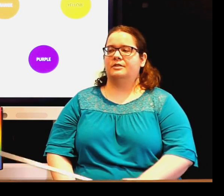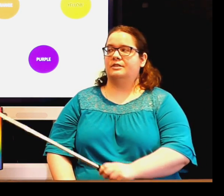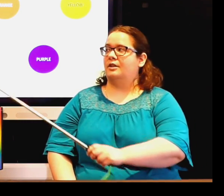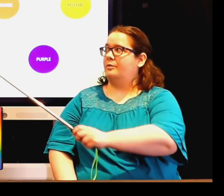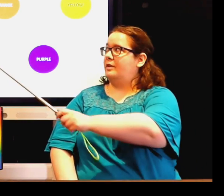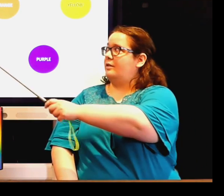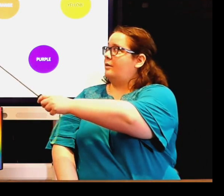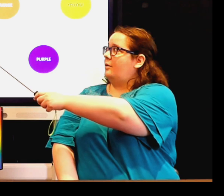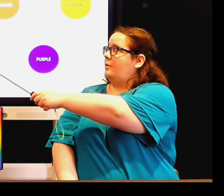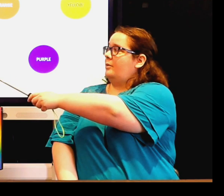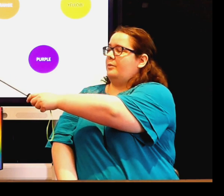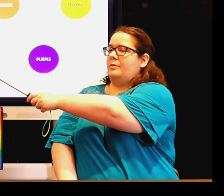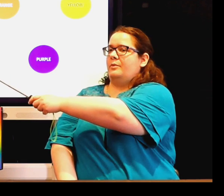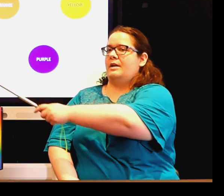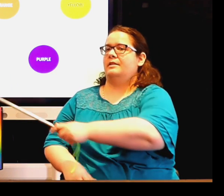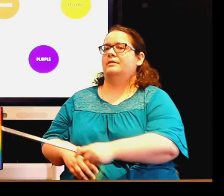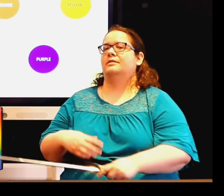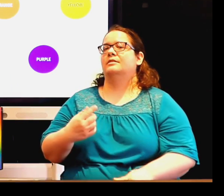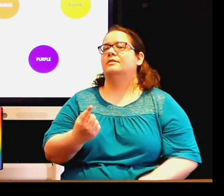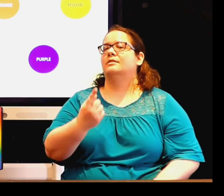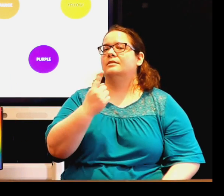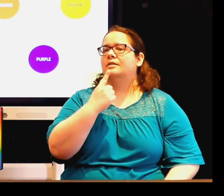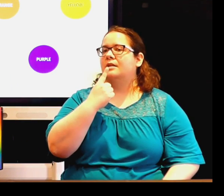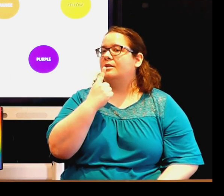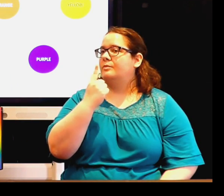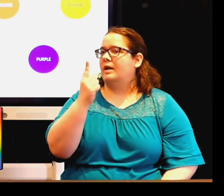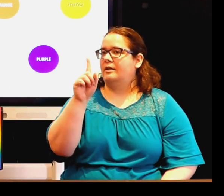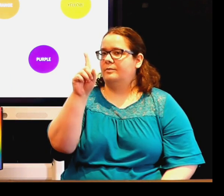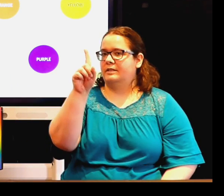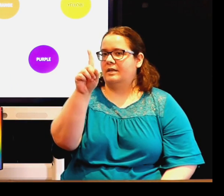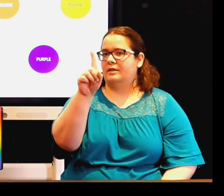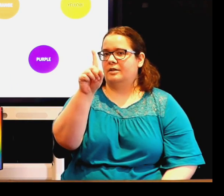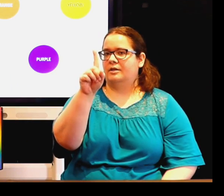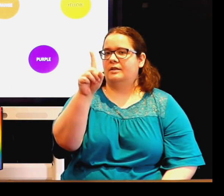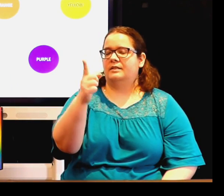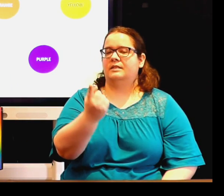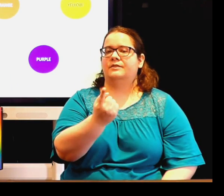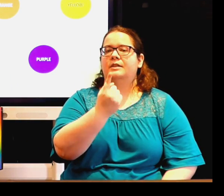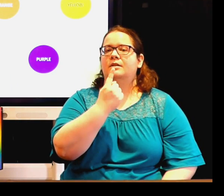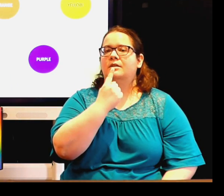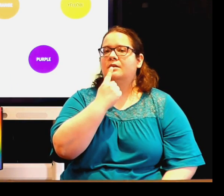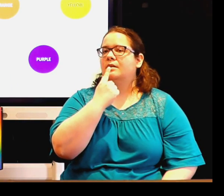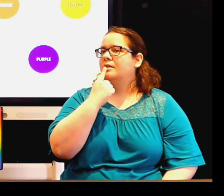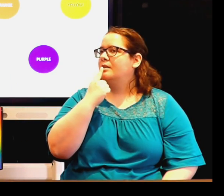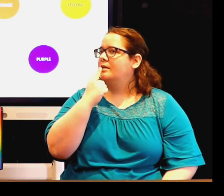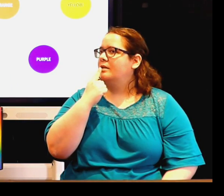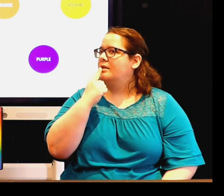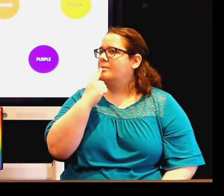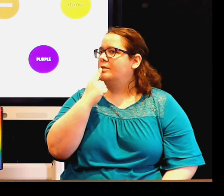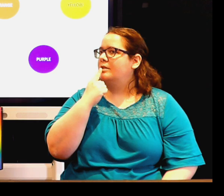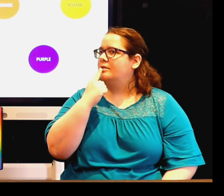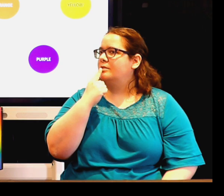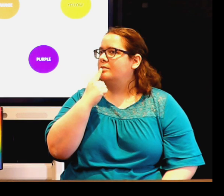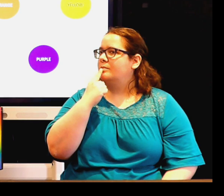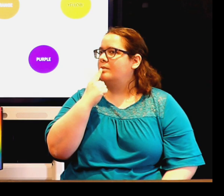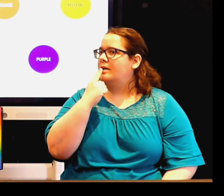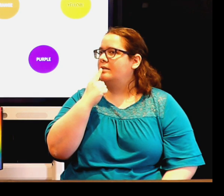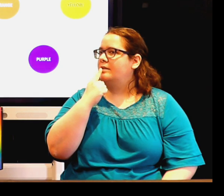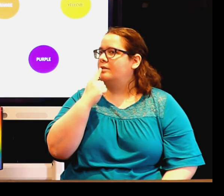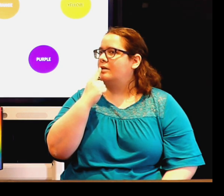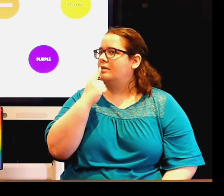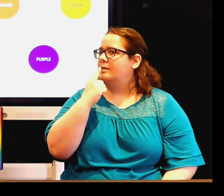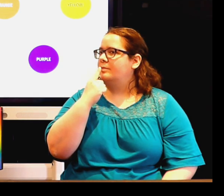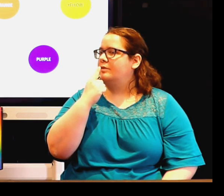going to start with red. The color red, we take our index finger and put it right near our lip and